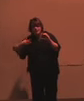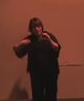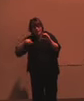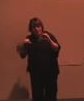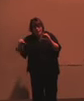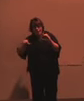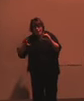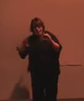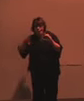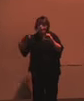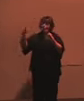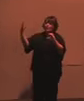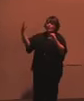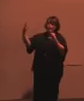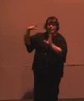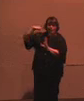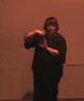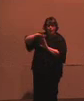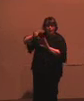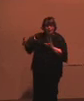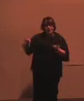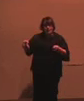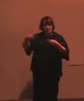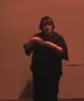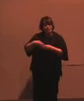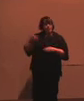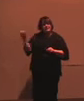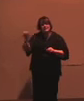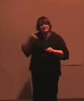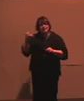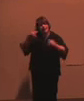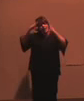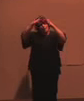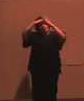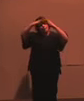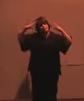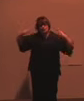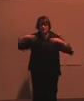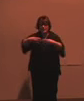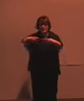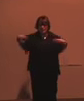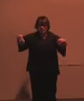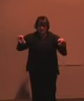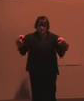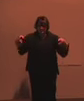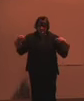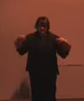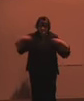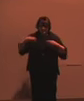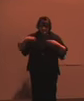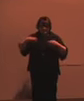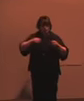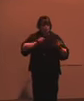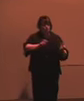And the top of these box is like a roof terrace. And, of course, if we have many, many trees.